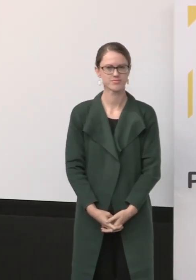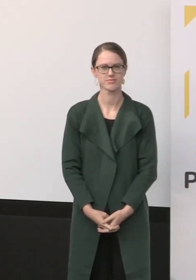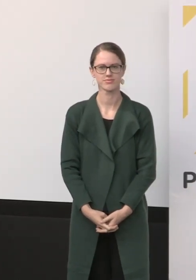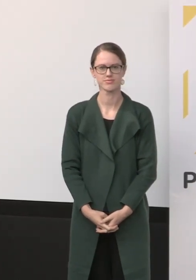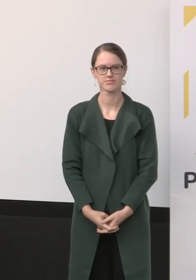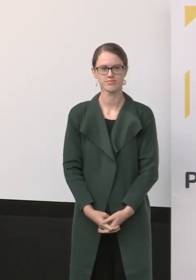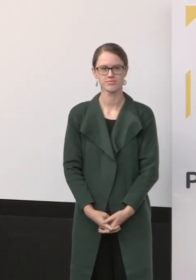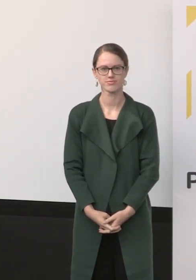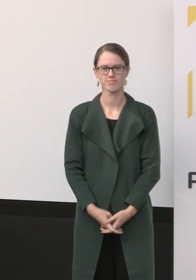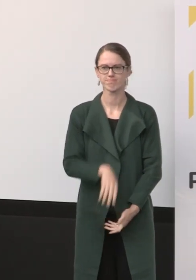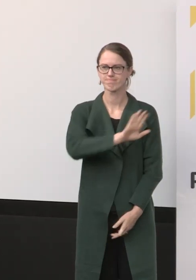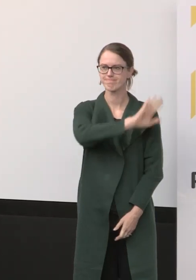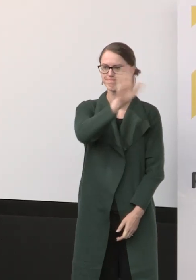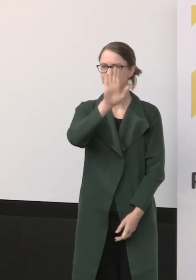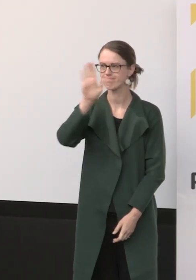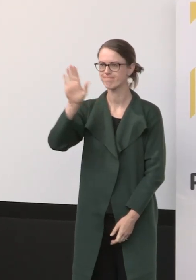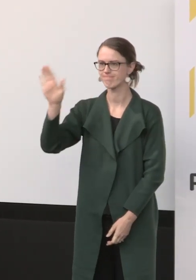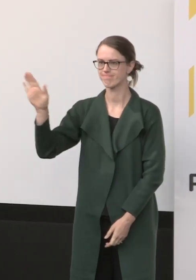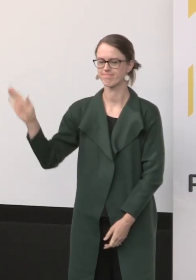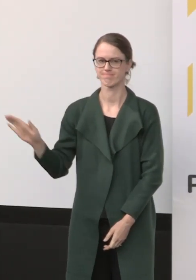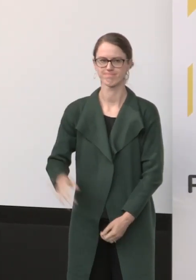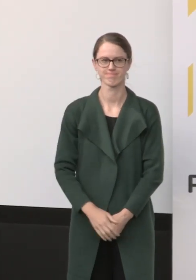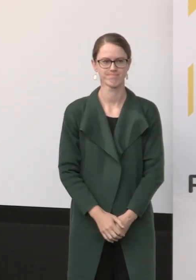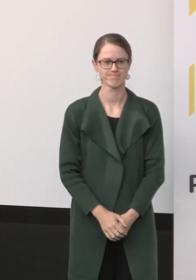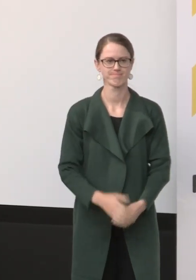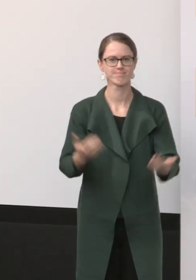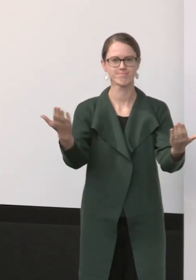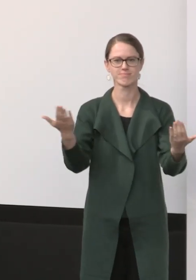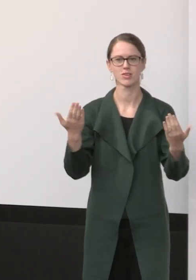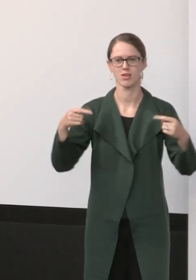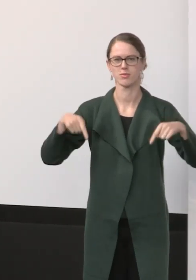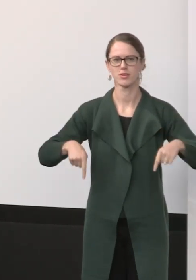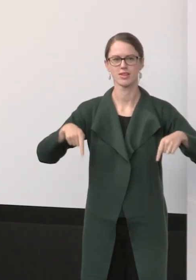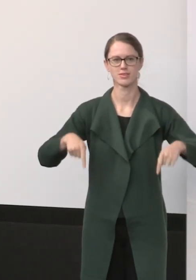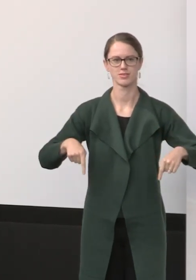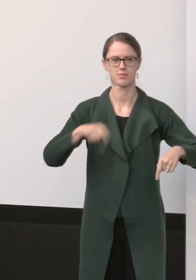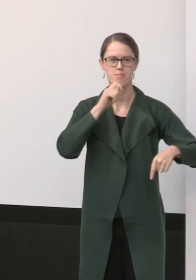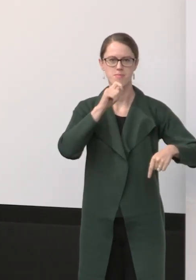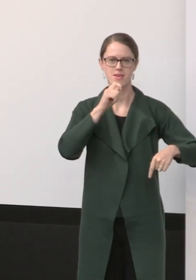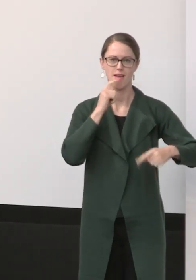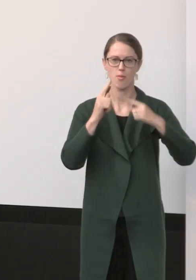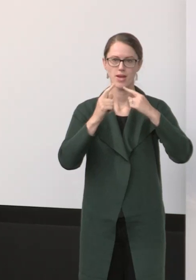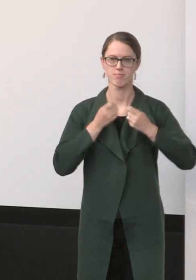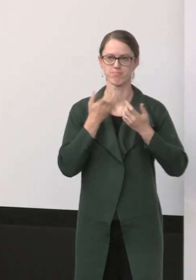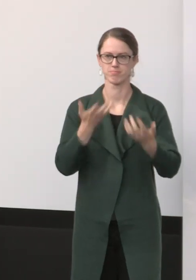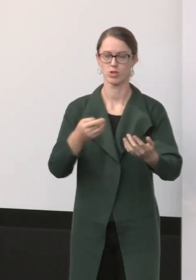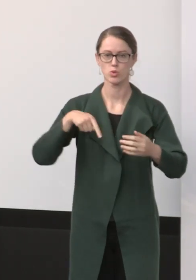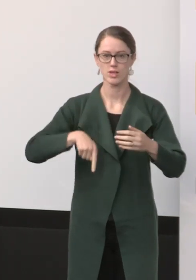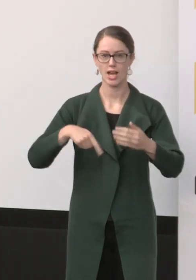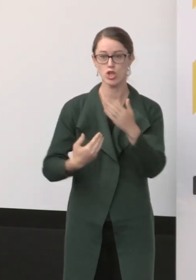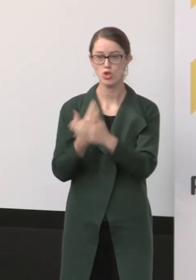Welcome to Red Bee Media's Live Remote Broadcasting Service.